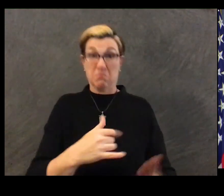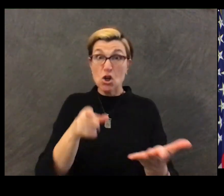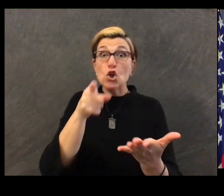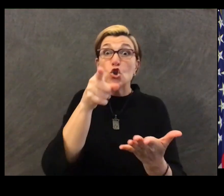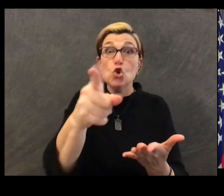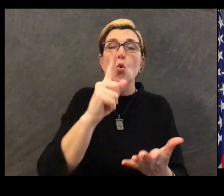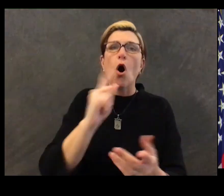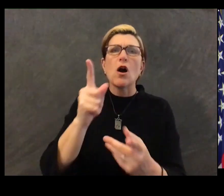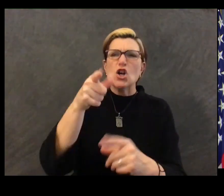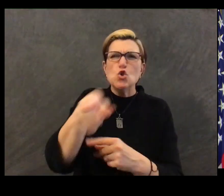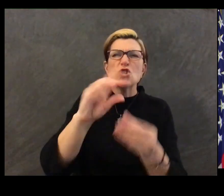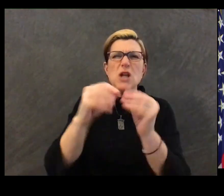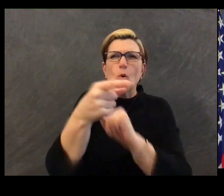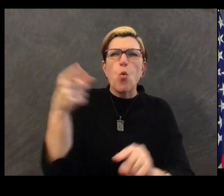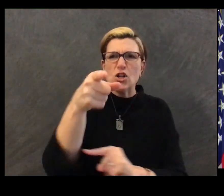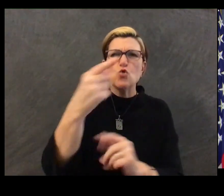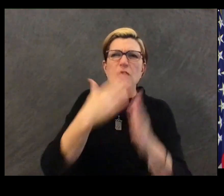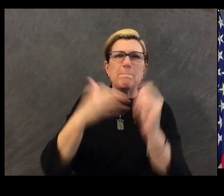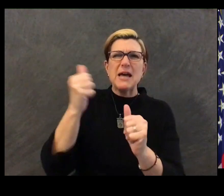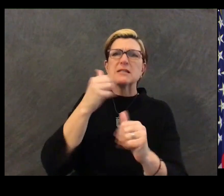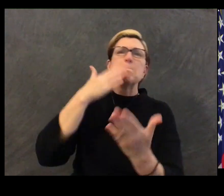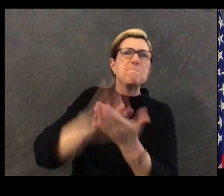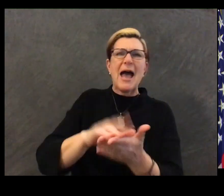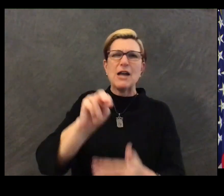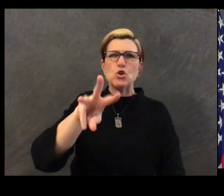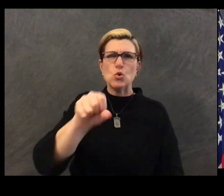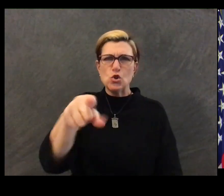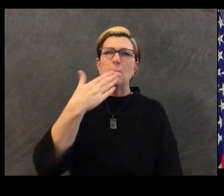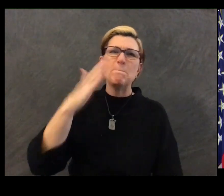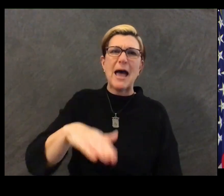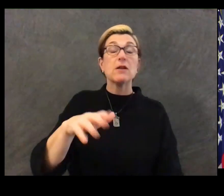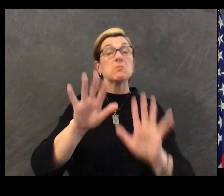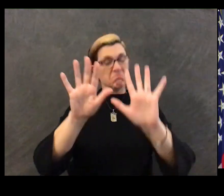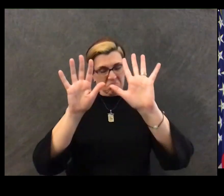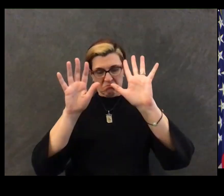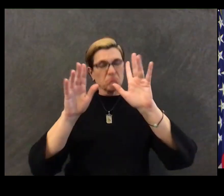let's get onto another subject I wanted that to be I wanted that to be cleared